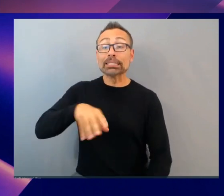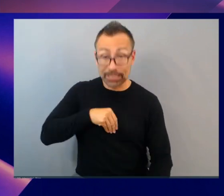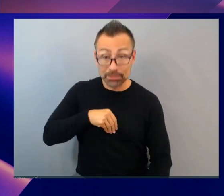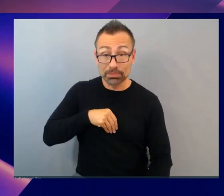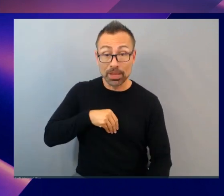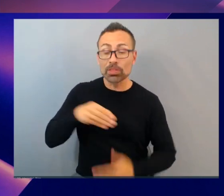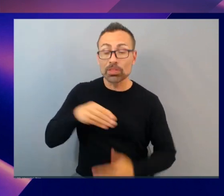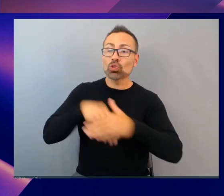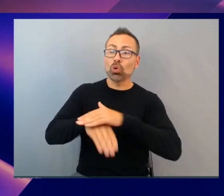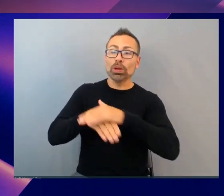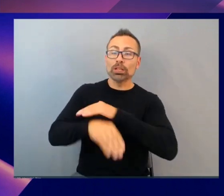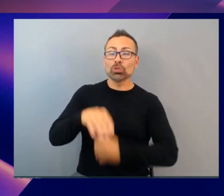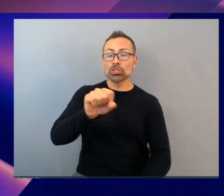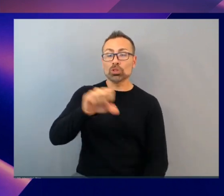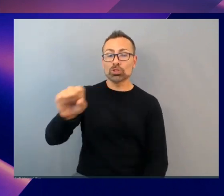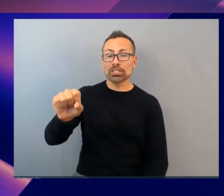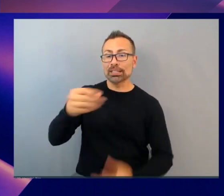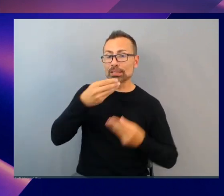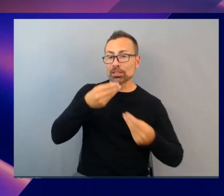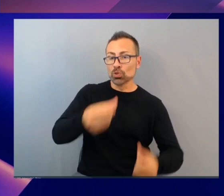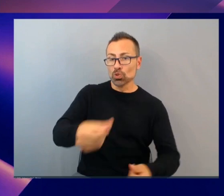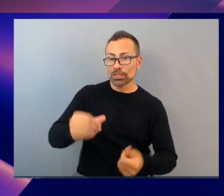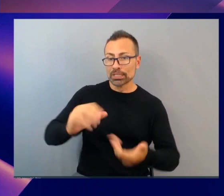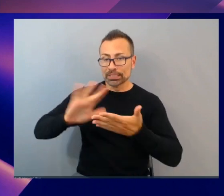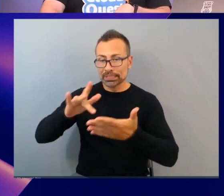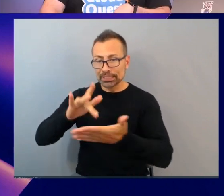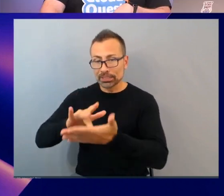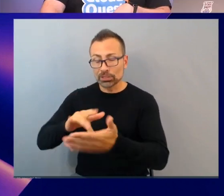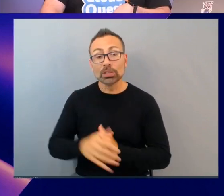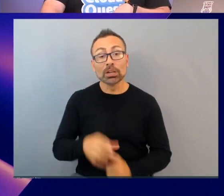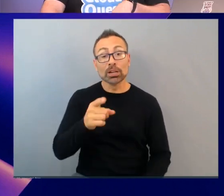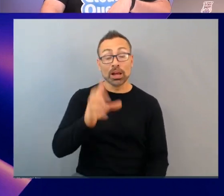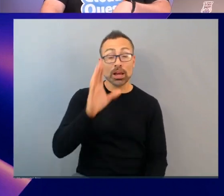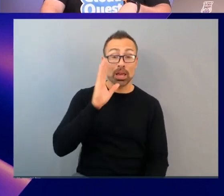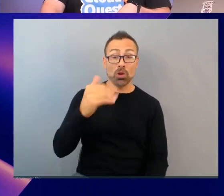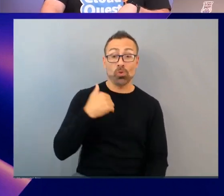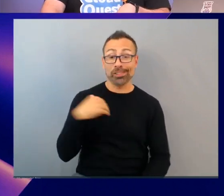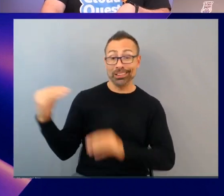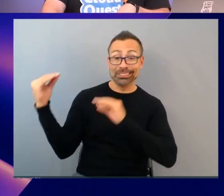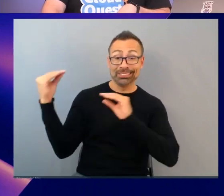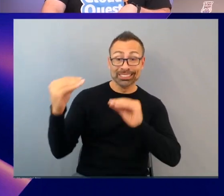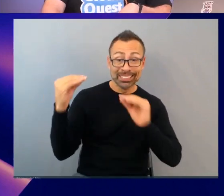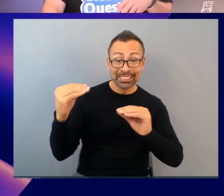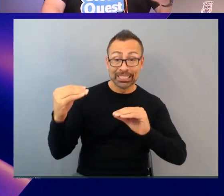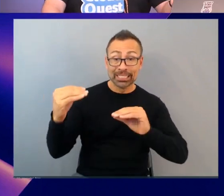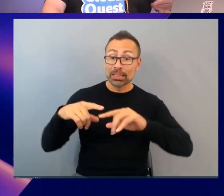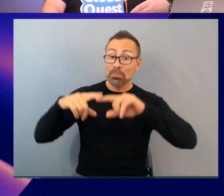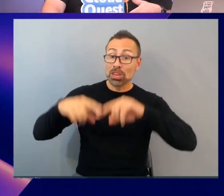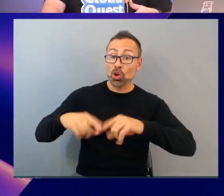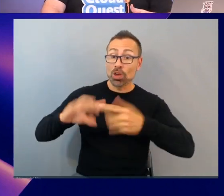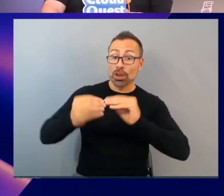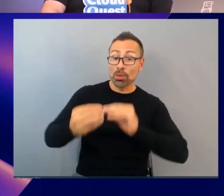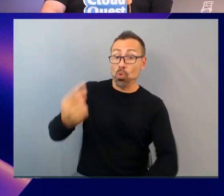"AWS Cloud Quest" will provide you teaching based on the number one, which is the learning aspect. In this case, it's talking about